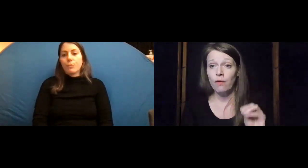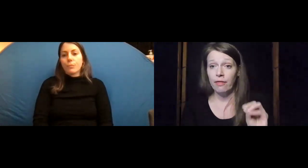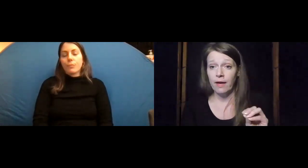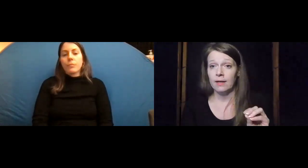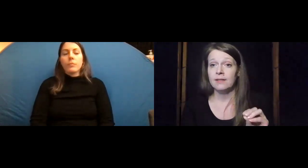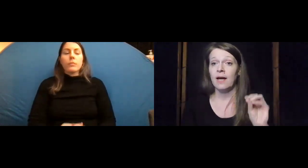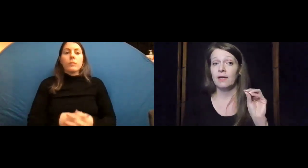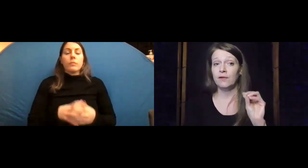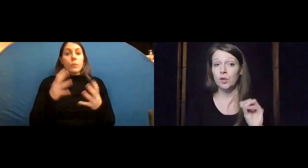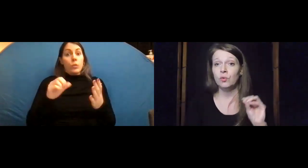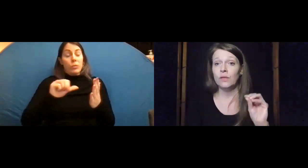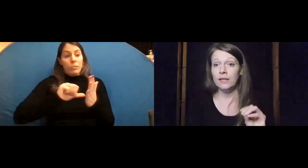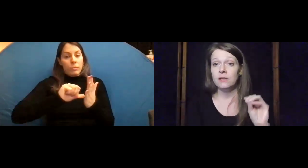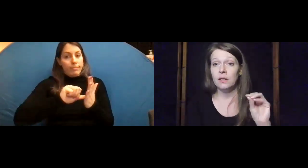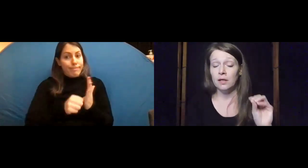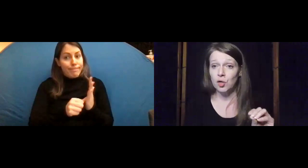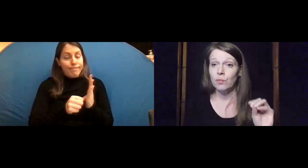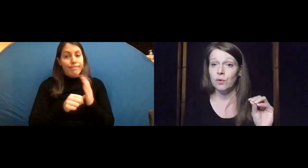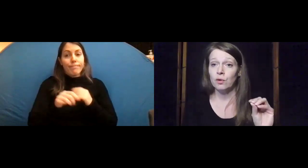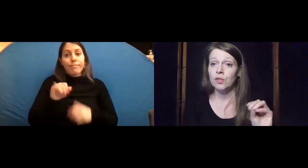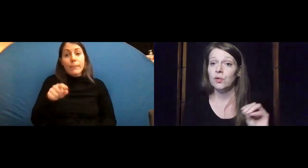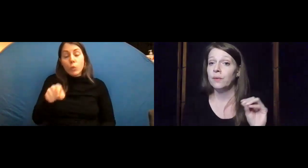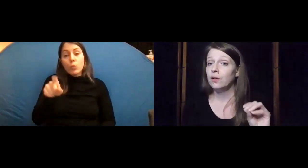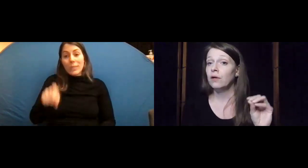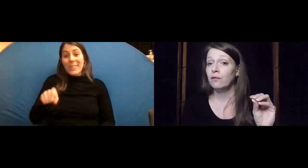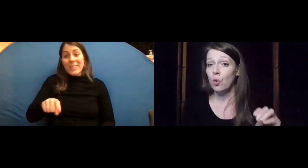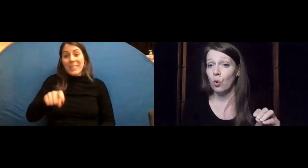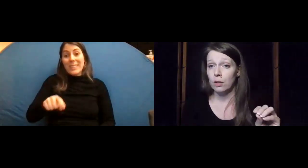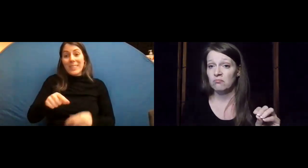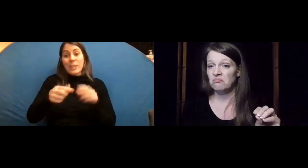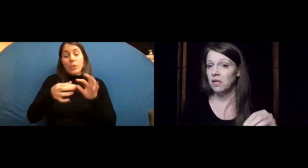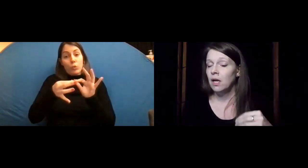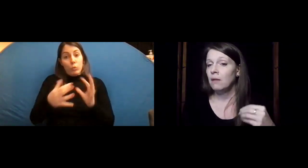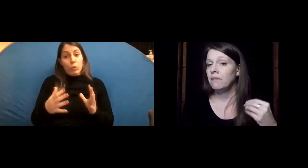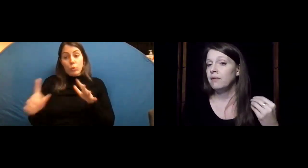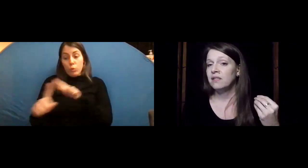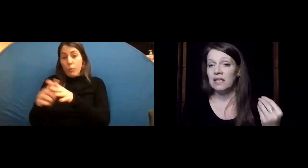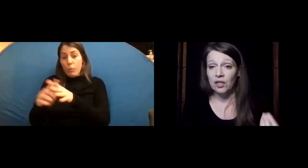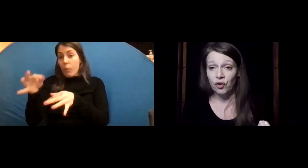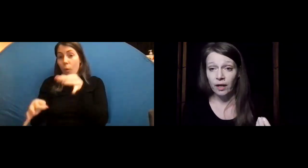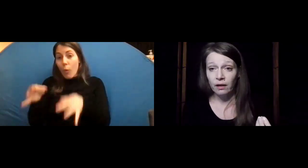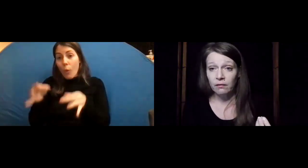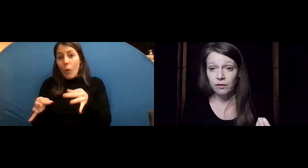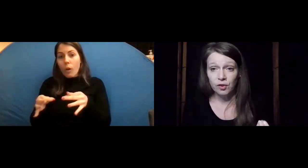Okay? So if I can emphasize one thing, it's that if you need an